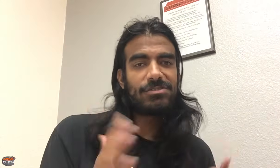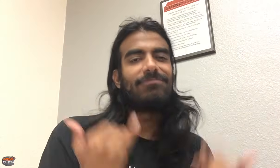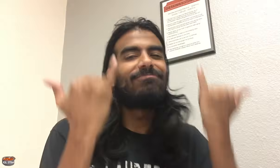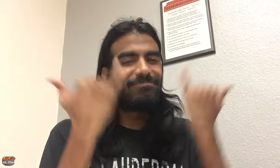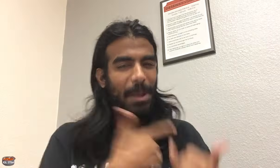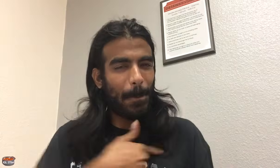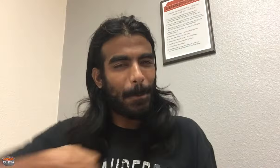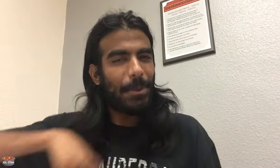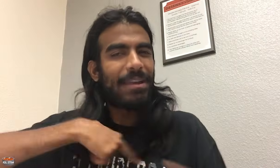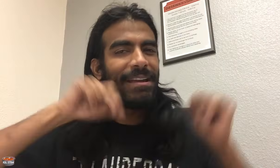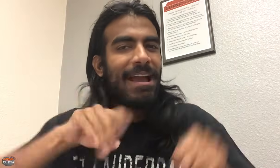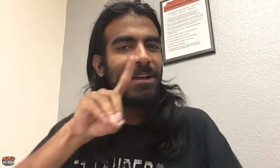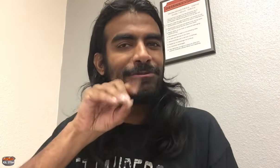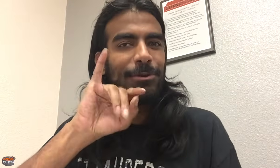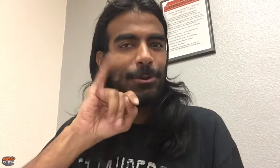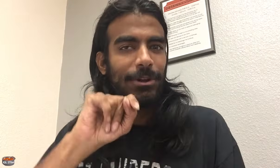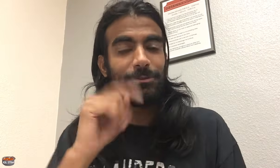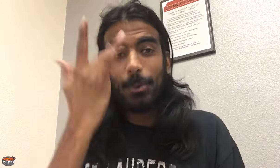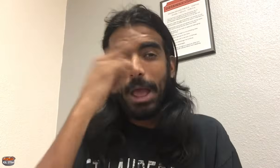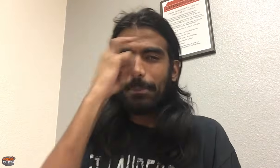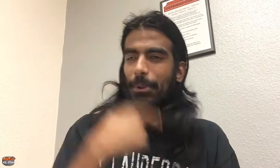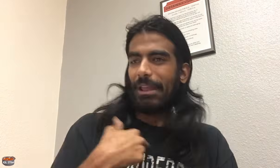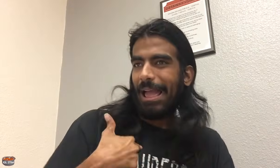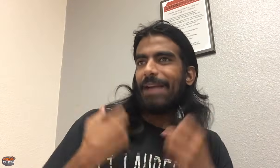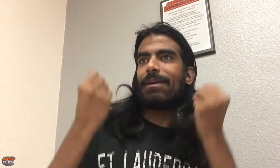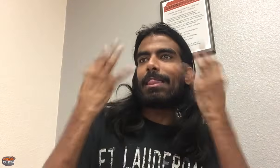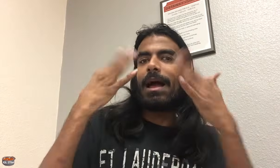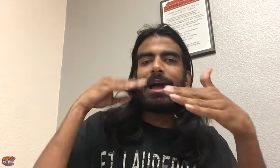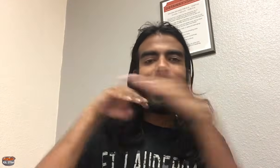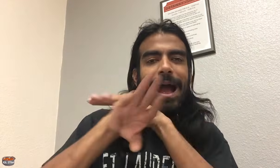and we can make the films. We can act. We can do it!